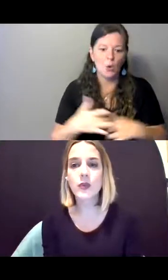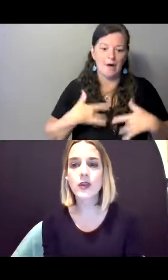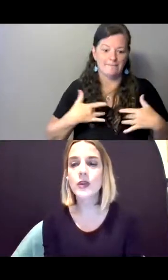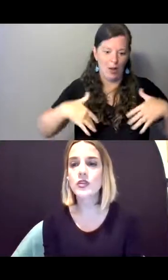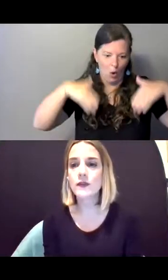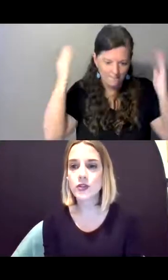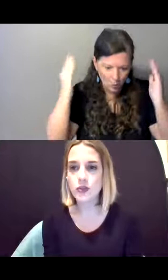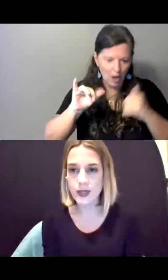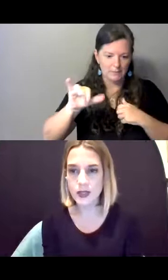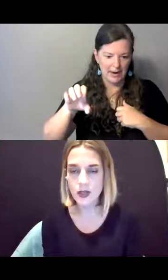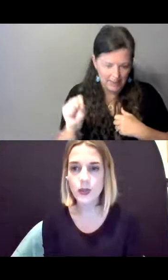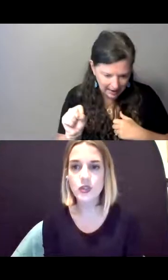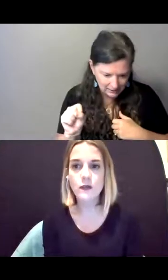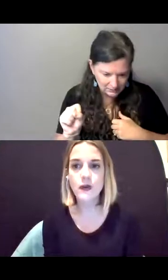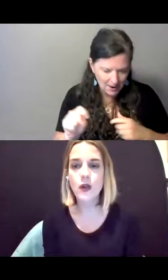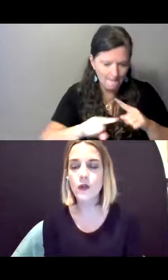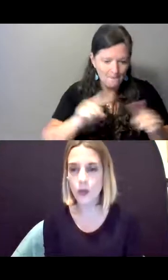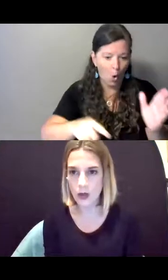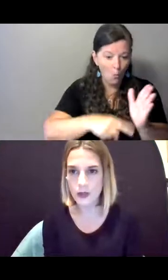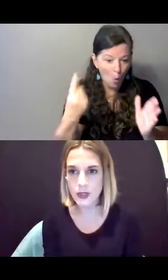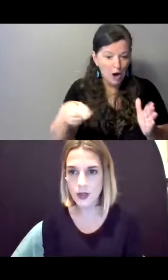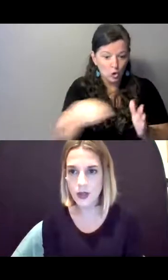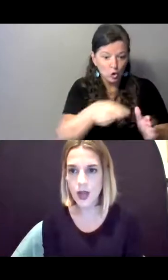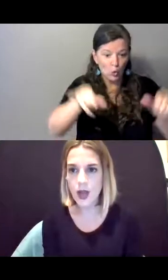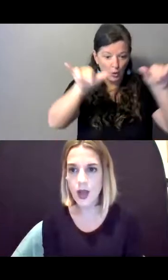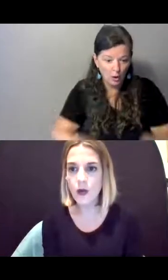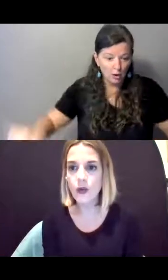we do feel stressed. We do feel overwhelmed. However,